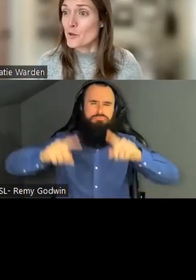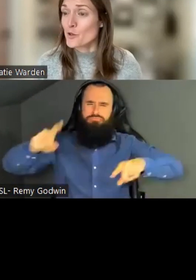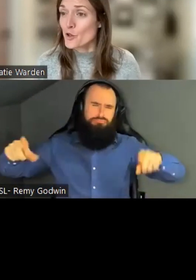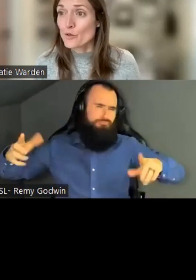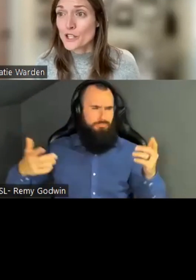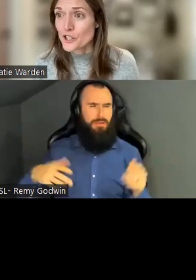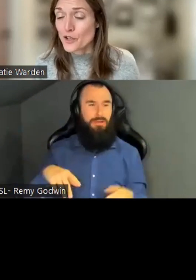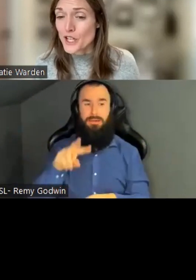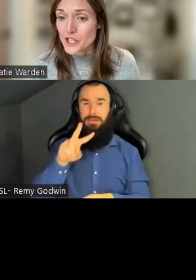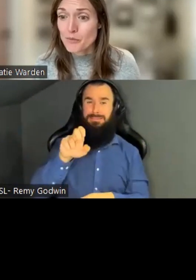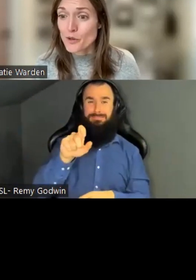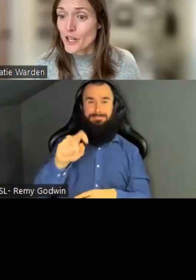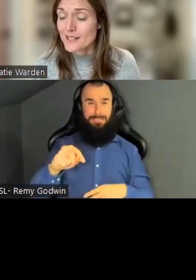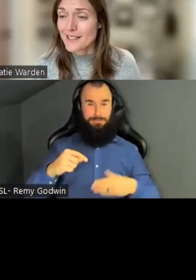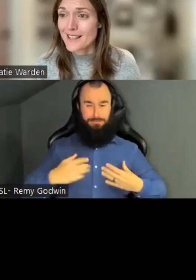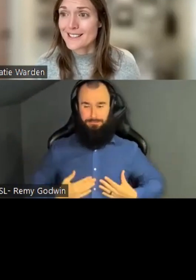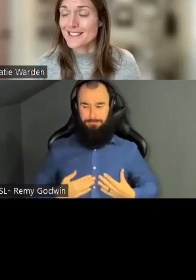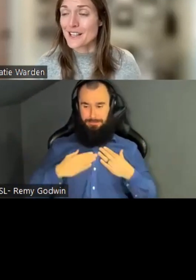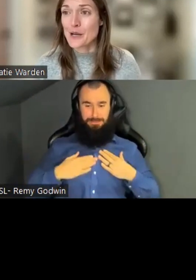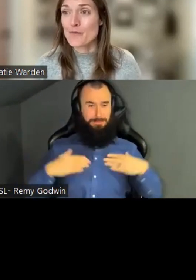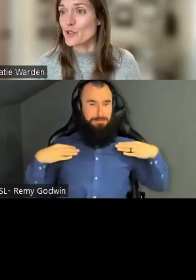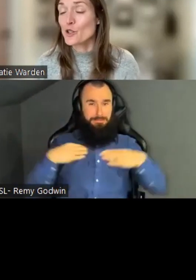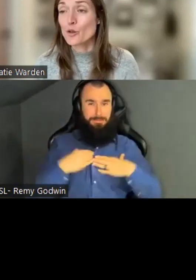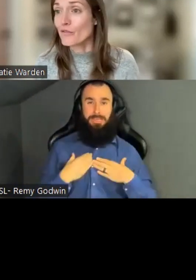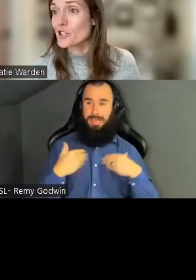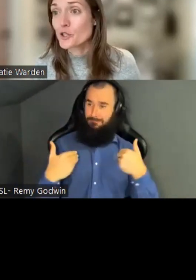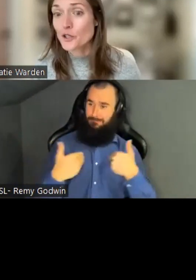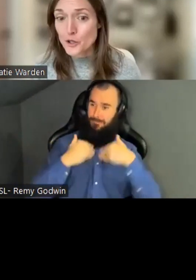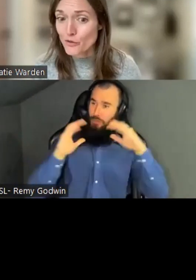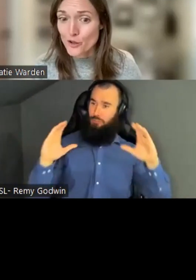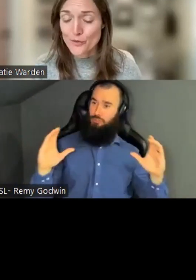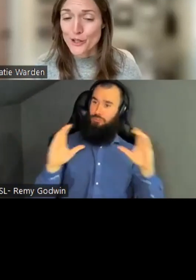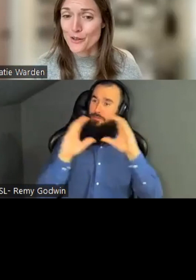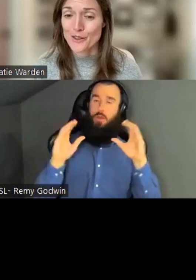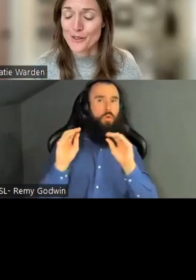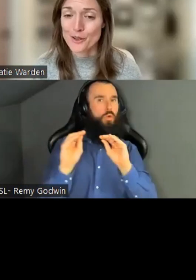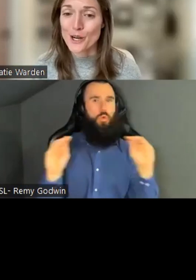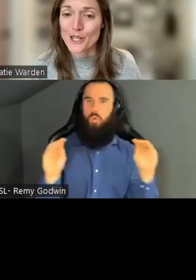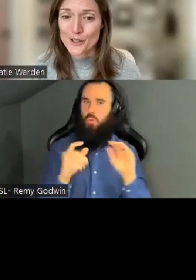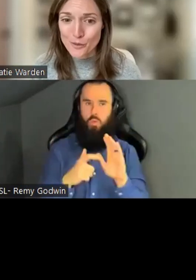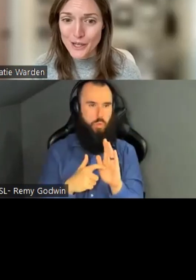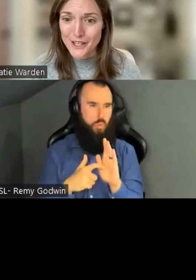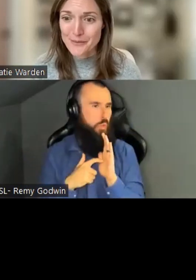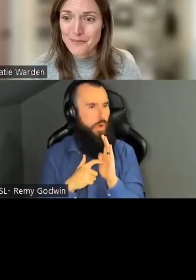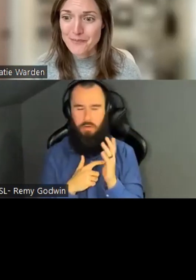There's no registration process, there's no official uniform they're required to wear.